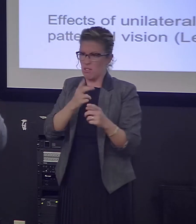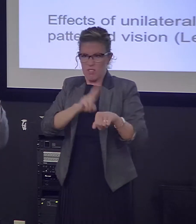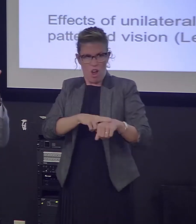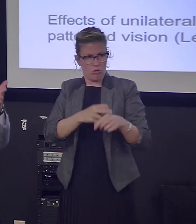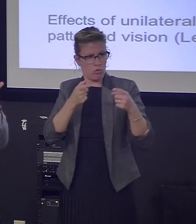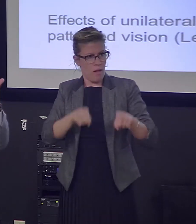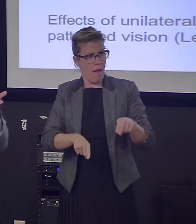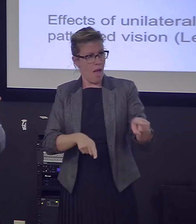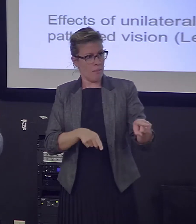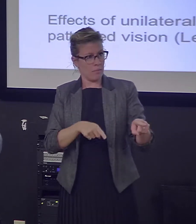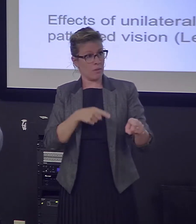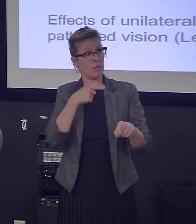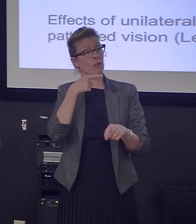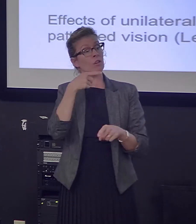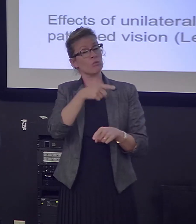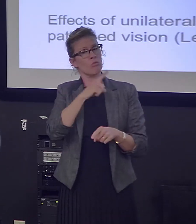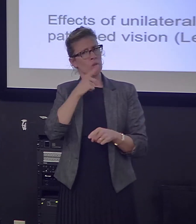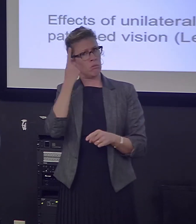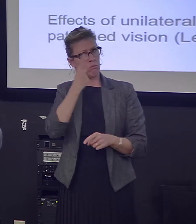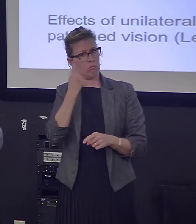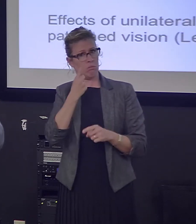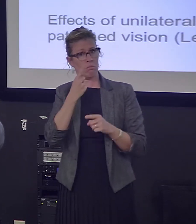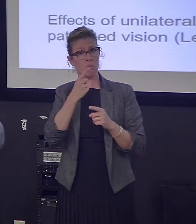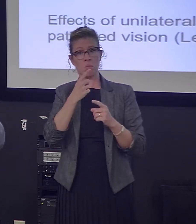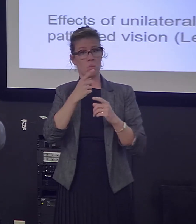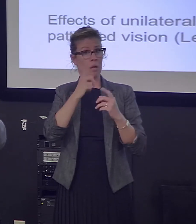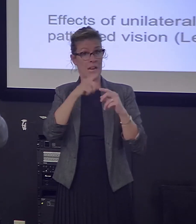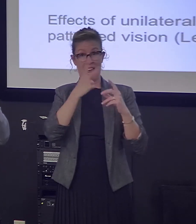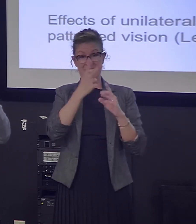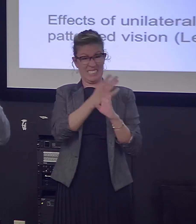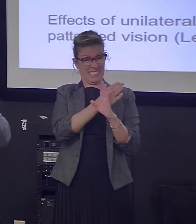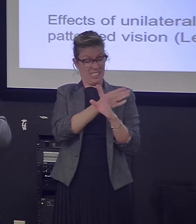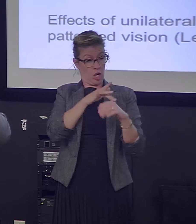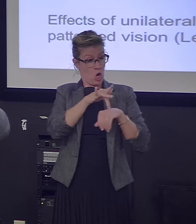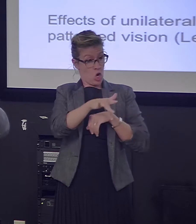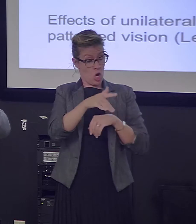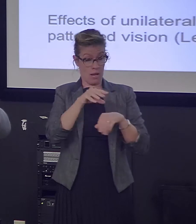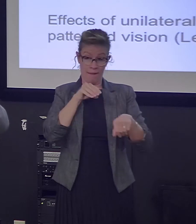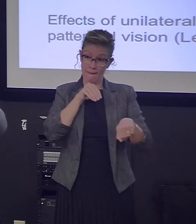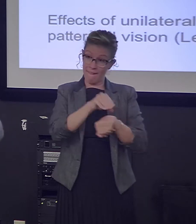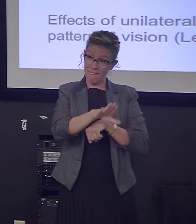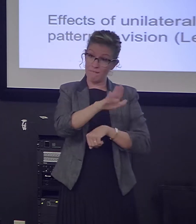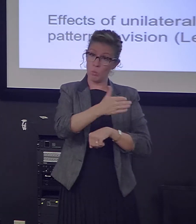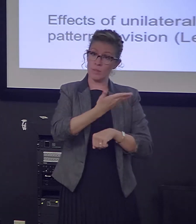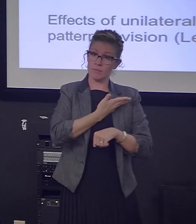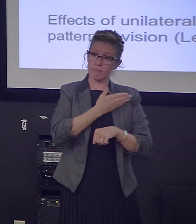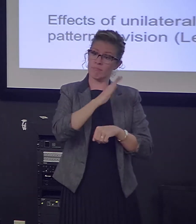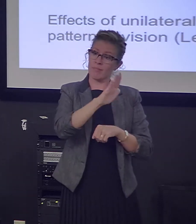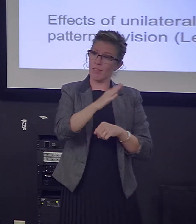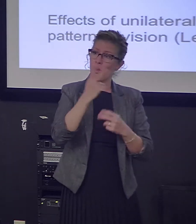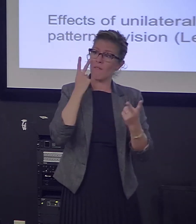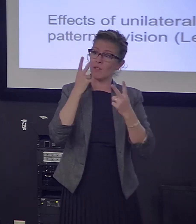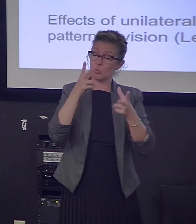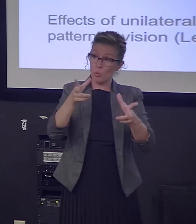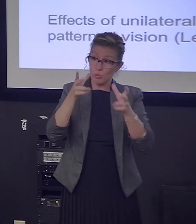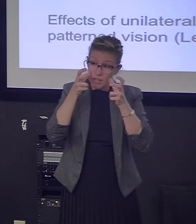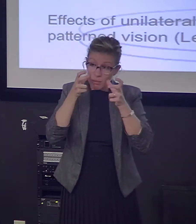of this deprivation had an effect upon the infant's visual perception and in fact she found it did.